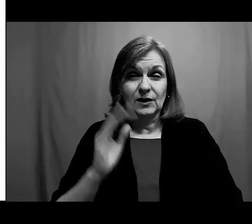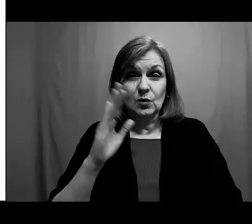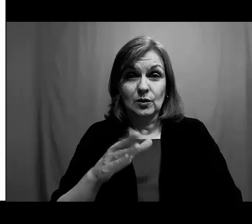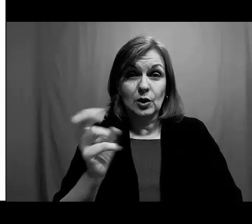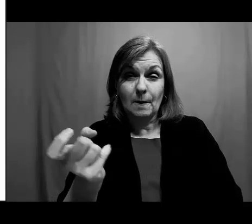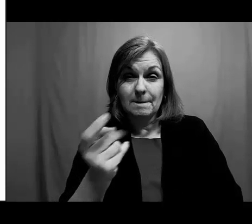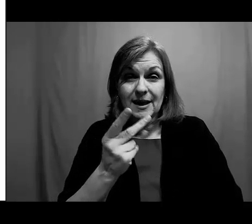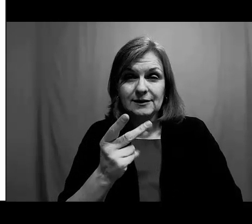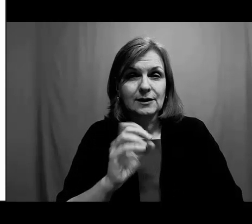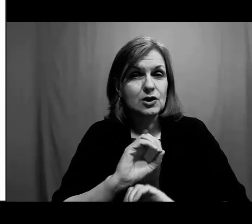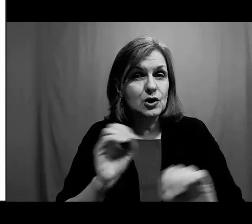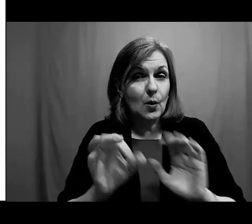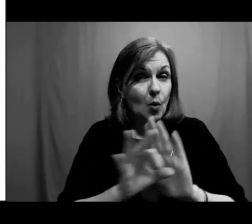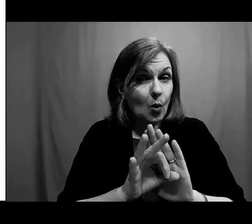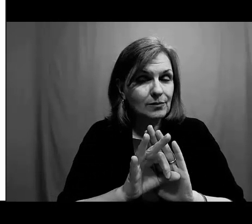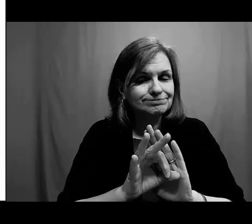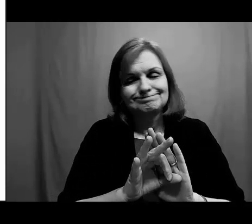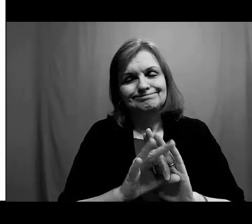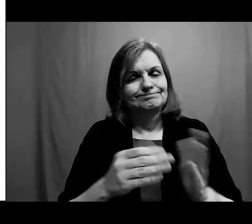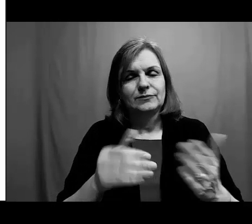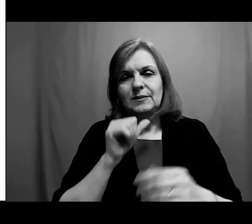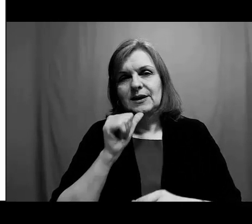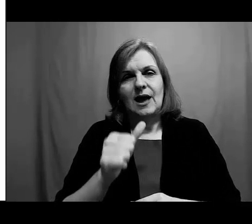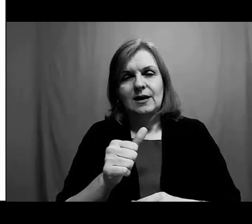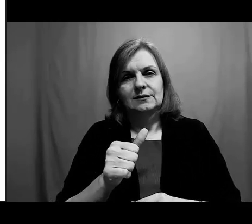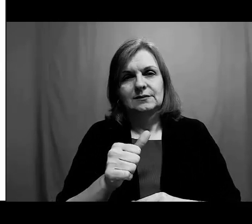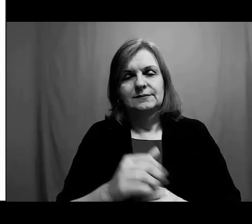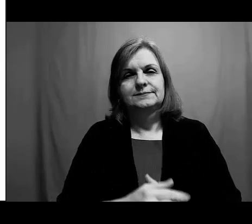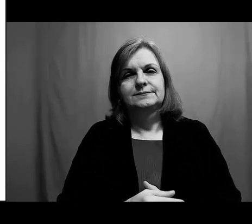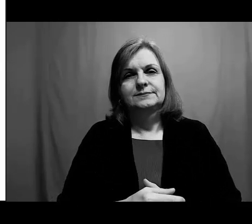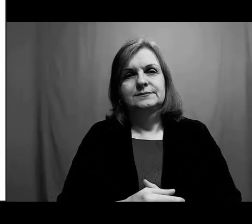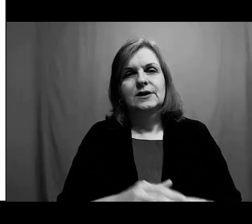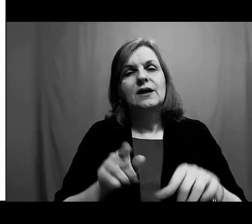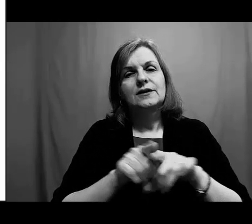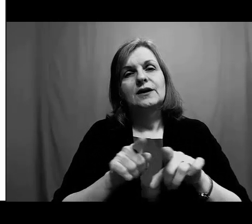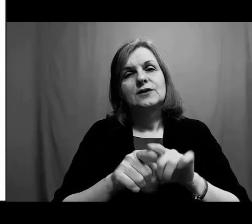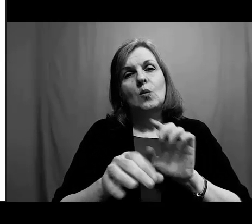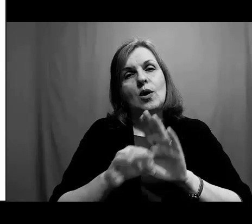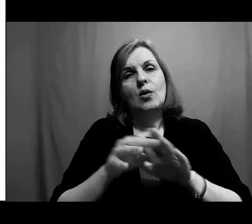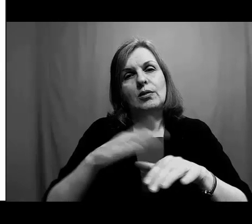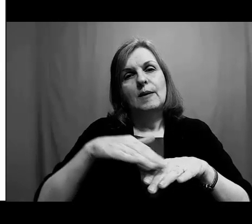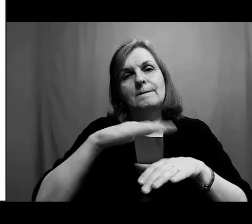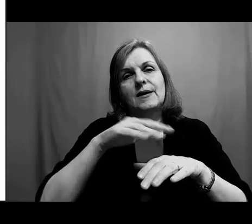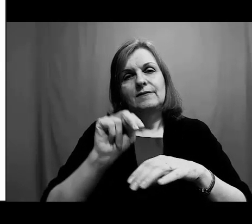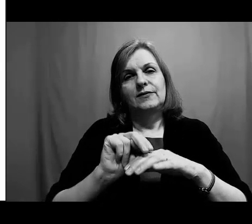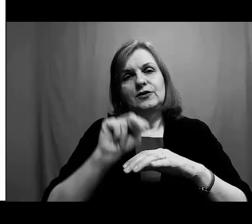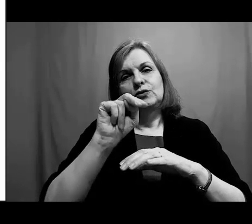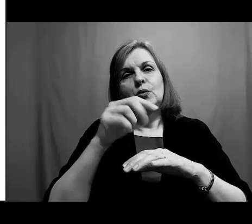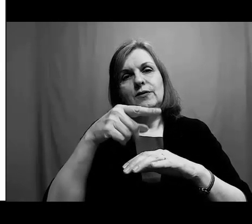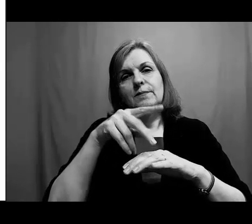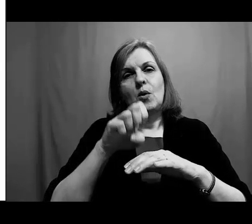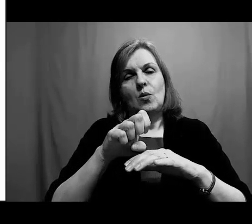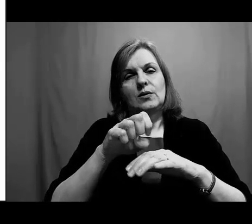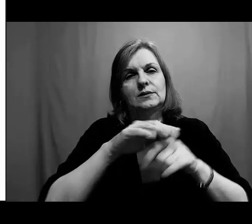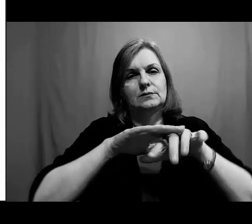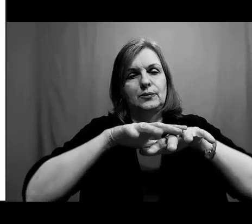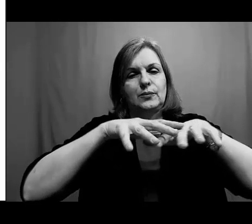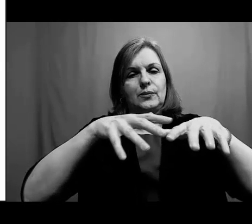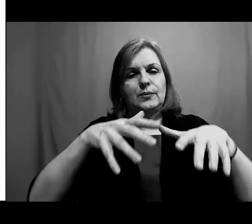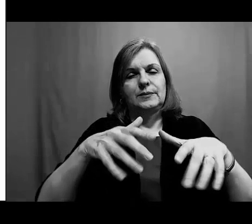will we ever go back to non ozone hole? probably not. There is now one over the North Pole as well - extends down through Canada